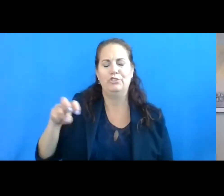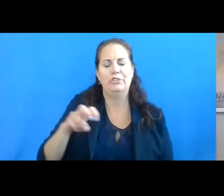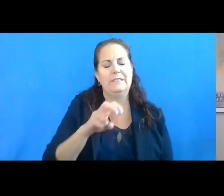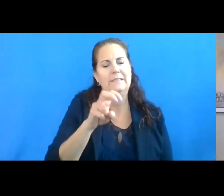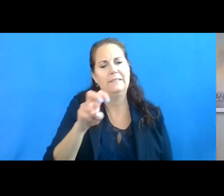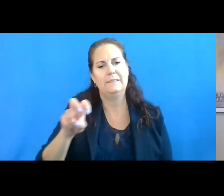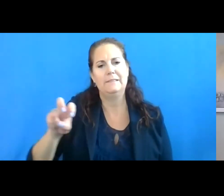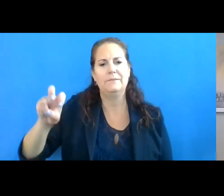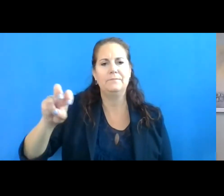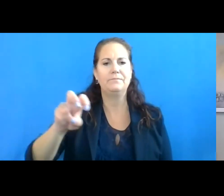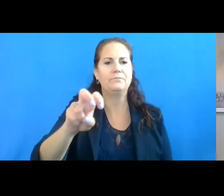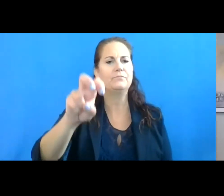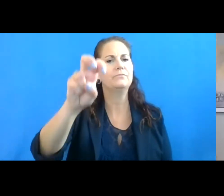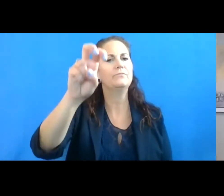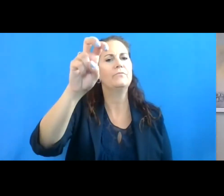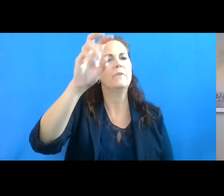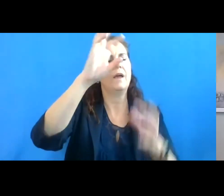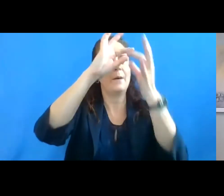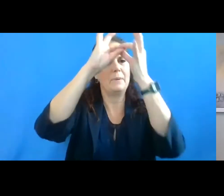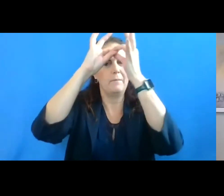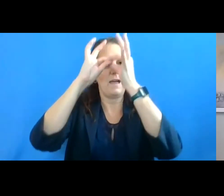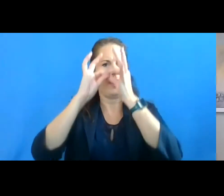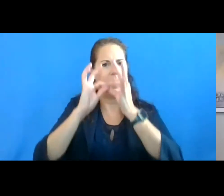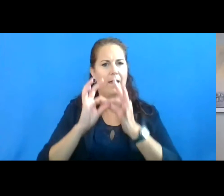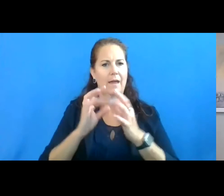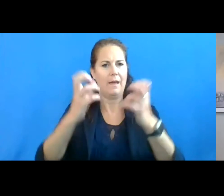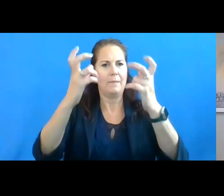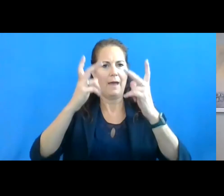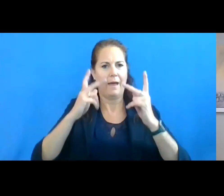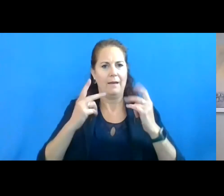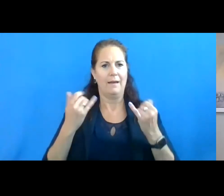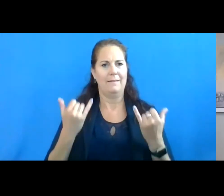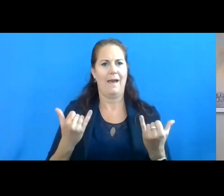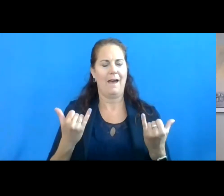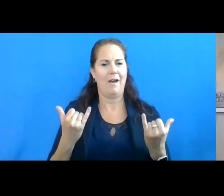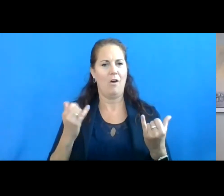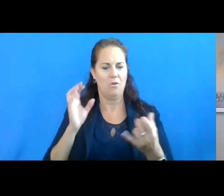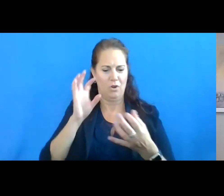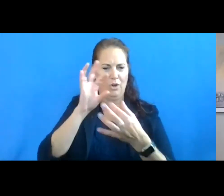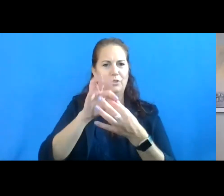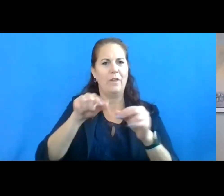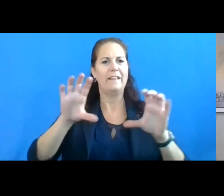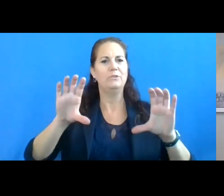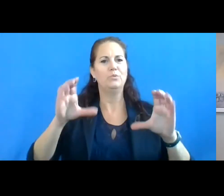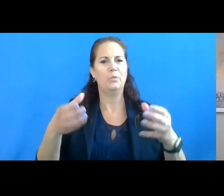So, coming back fully and completely now and to this group, and orienting yourself in the